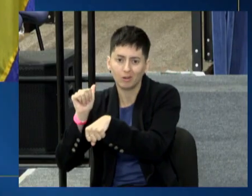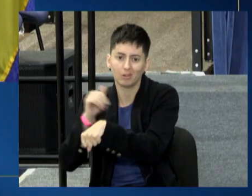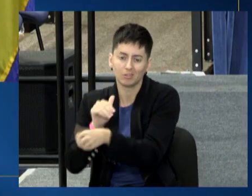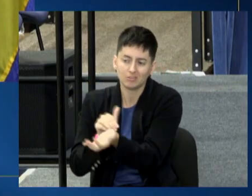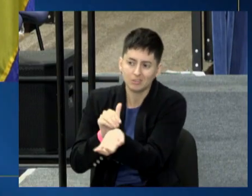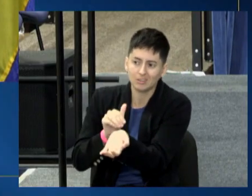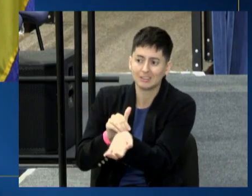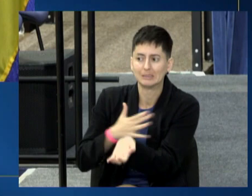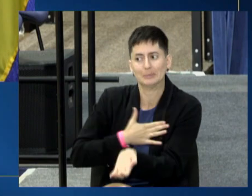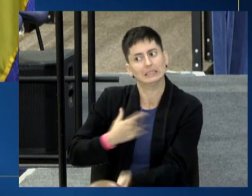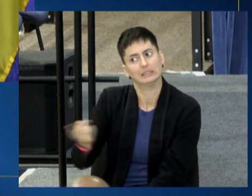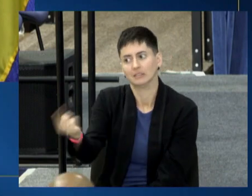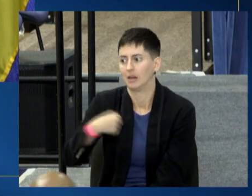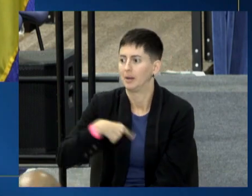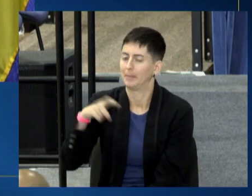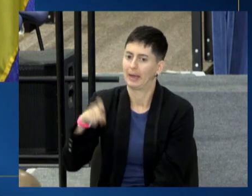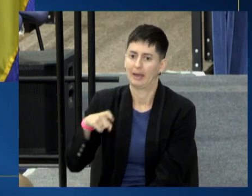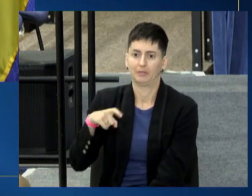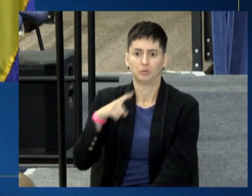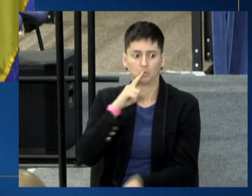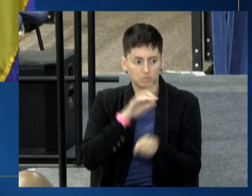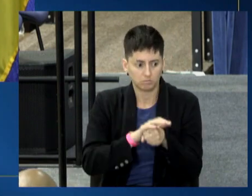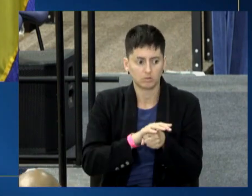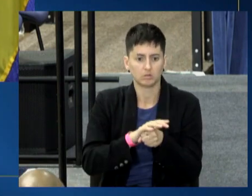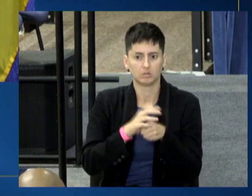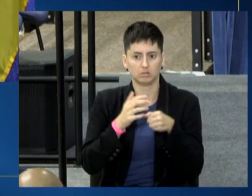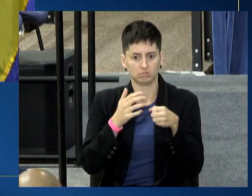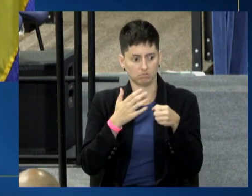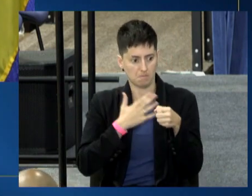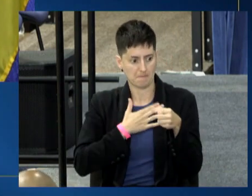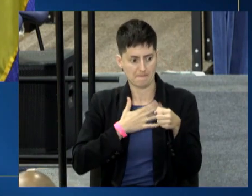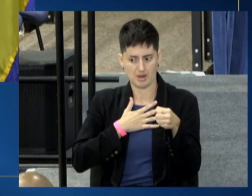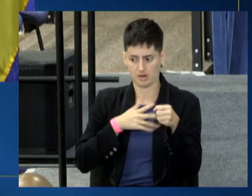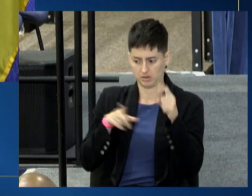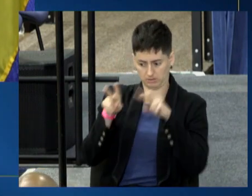"Oh, actually, there's no need for me to come in because we have a digital microscope."